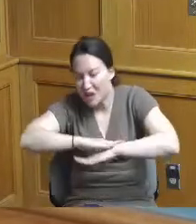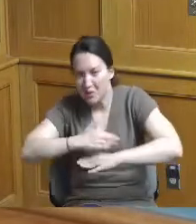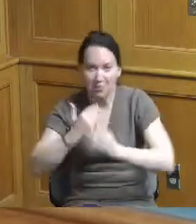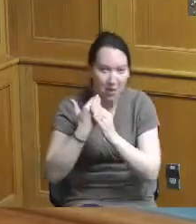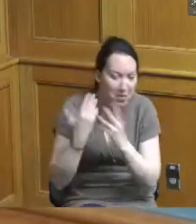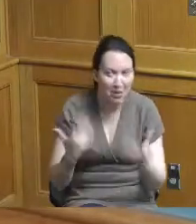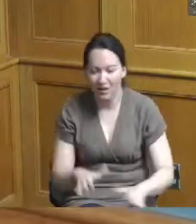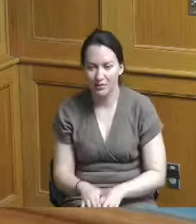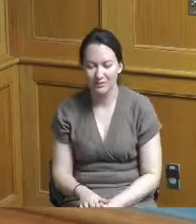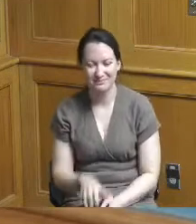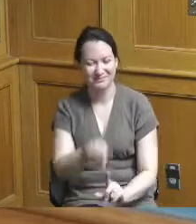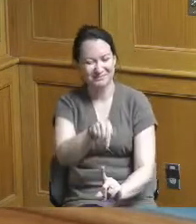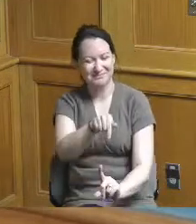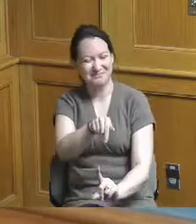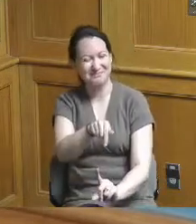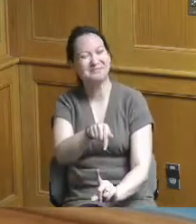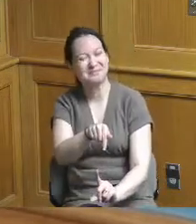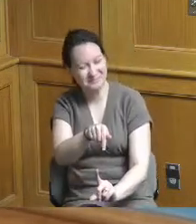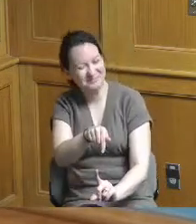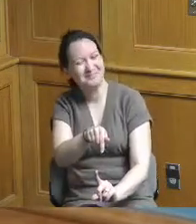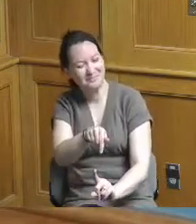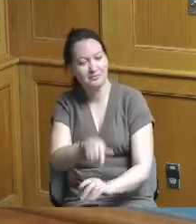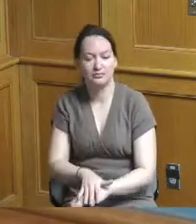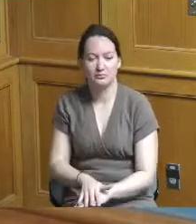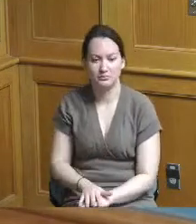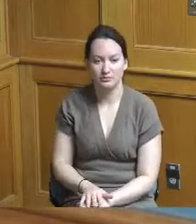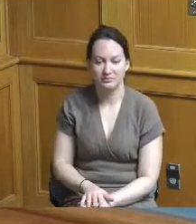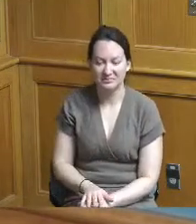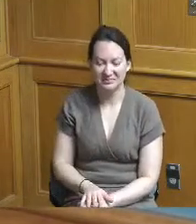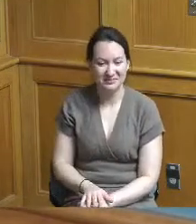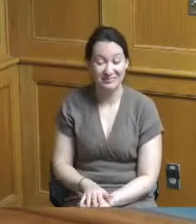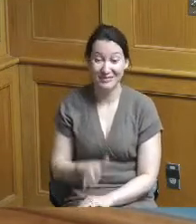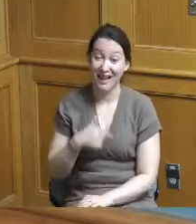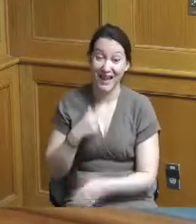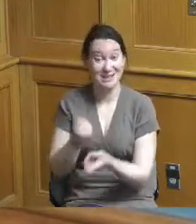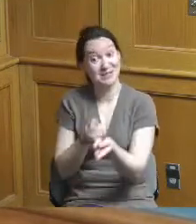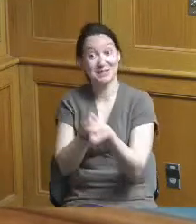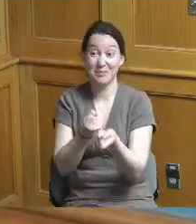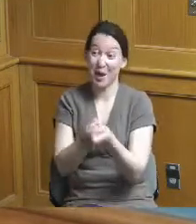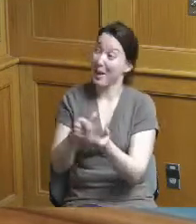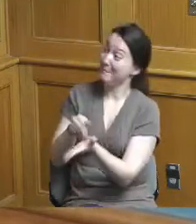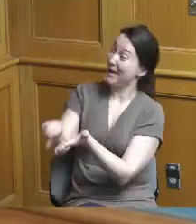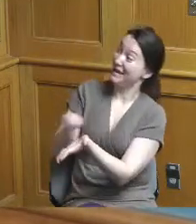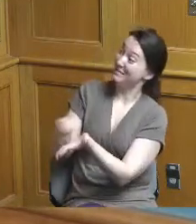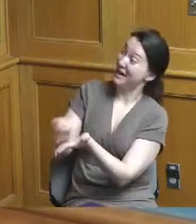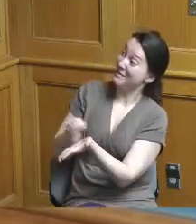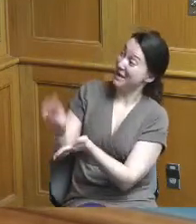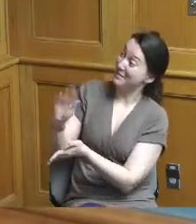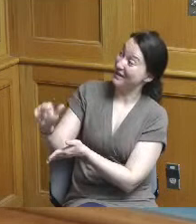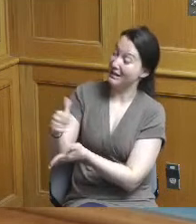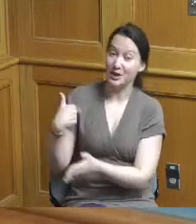that's where I'm at now I'm you know I don't I'm not for we pay the bills we in charge when the